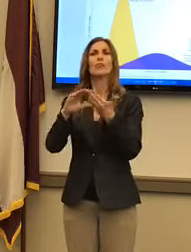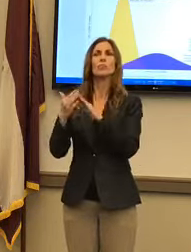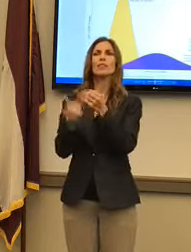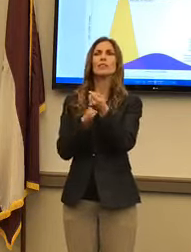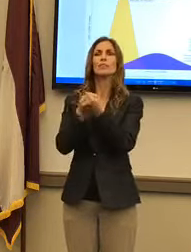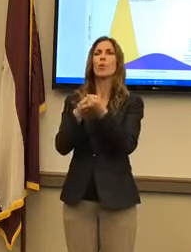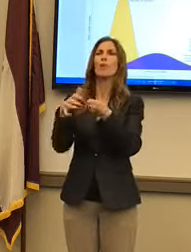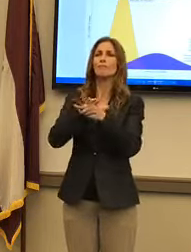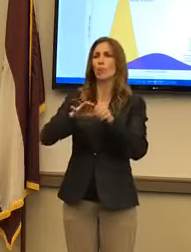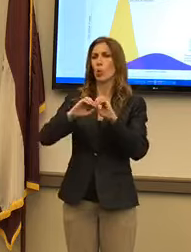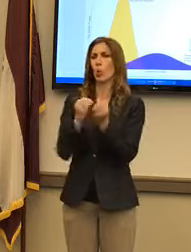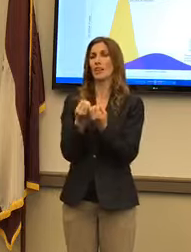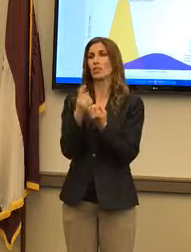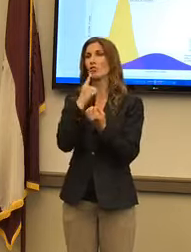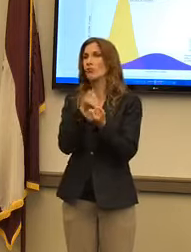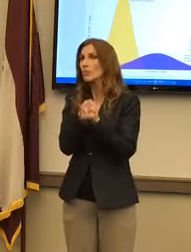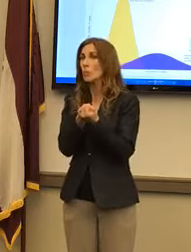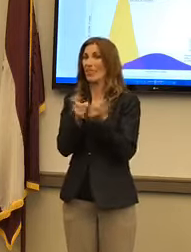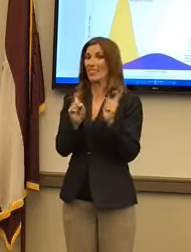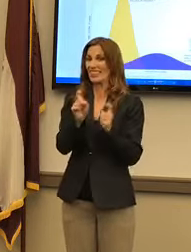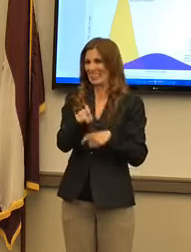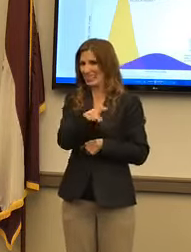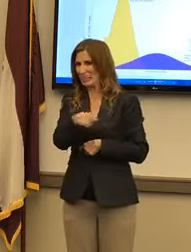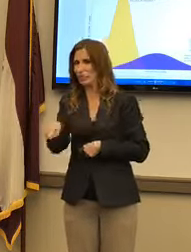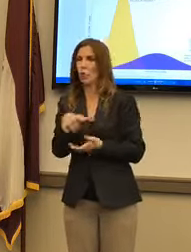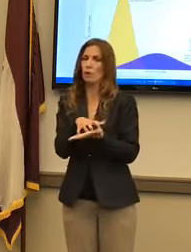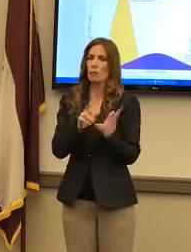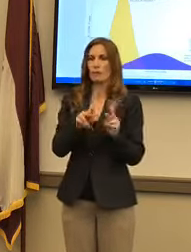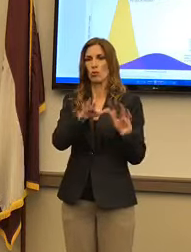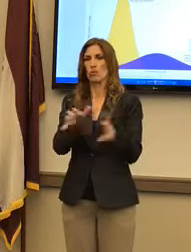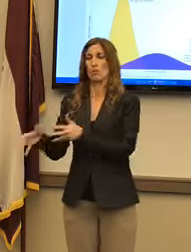immediate needs of residents hardest hit by the pandemic grants of up to five